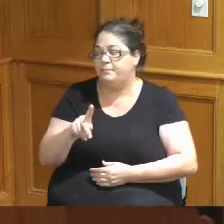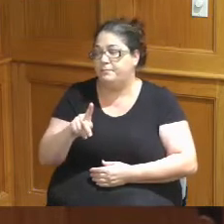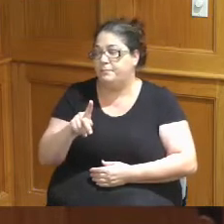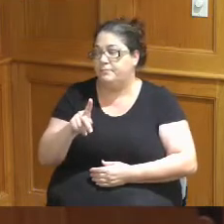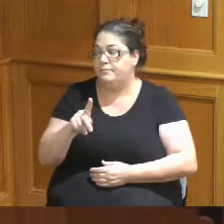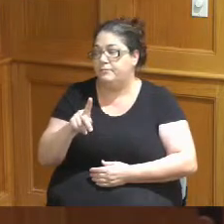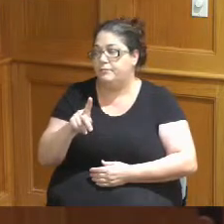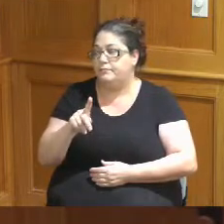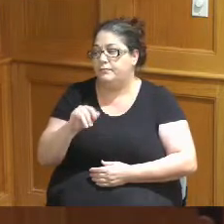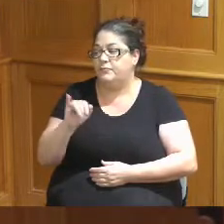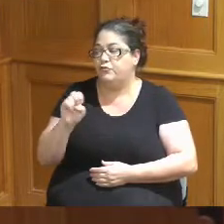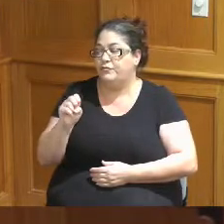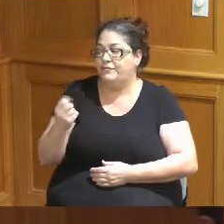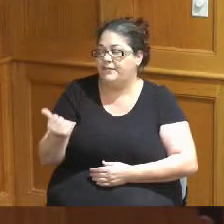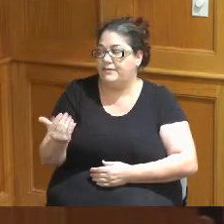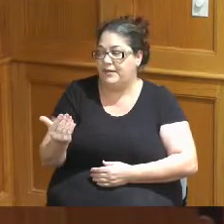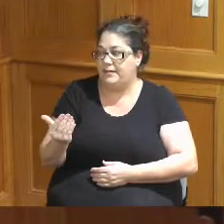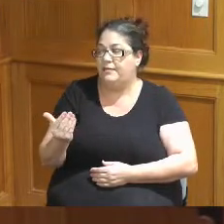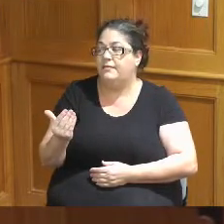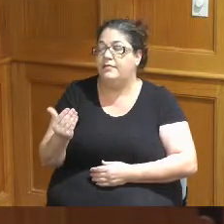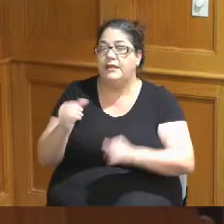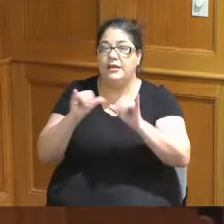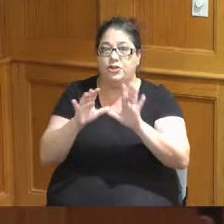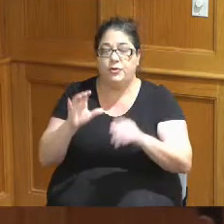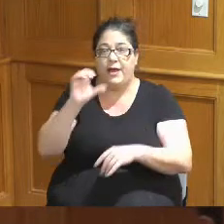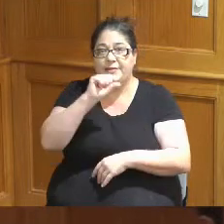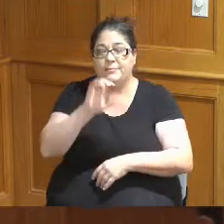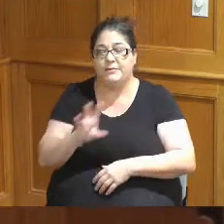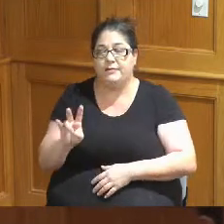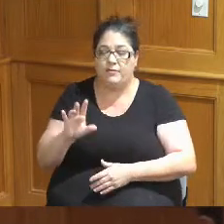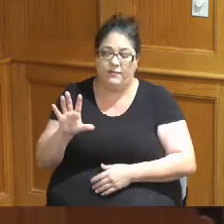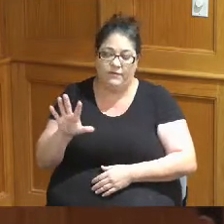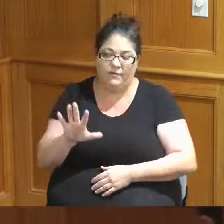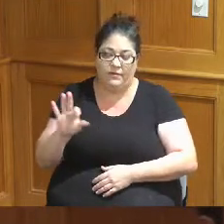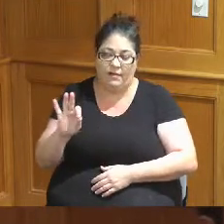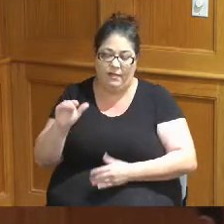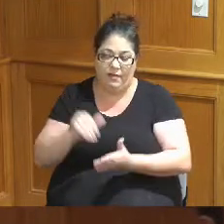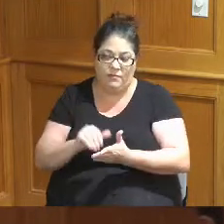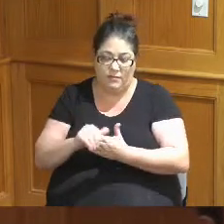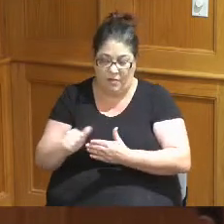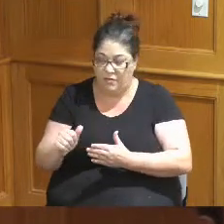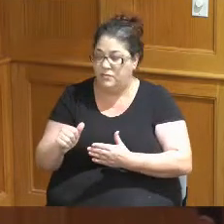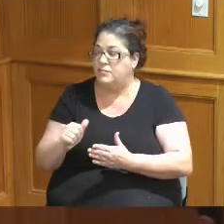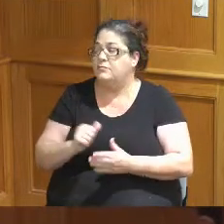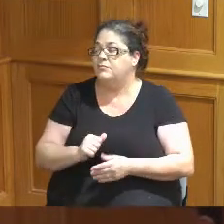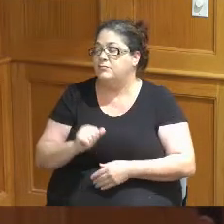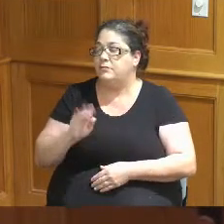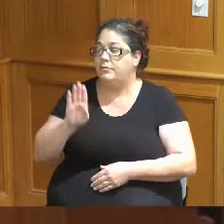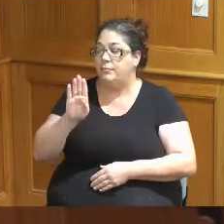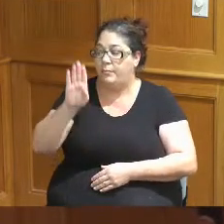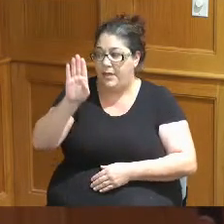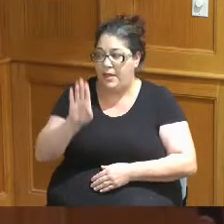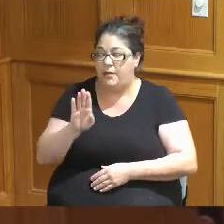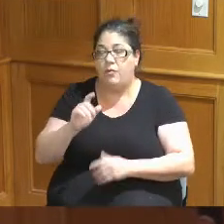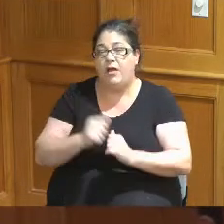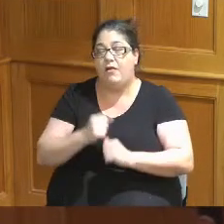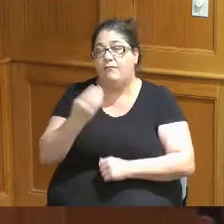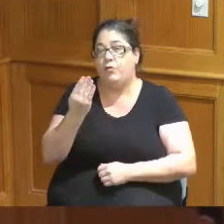excuse me June the 15th Engineer's estimate was 759 thousand dollars it came in 14.9 under the